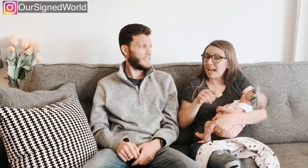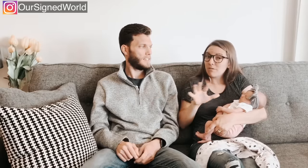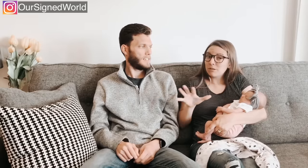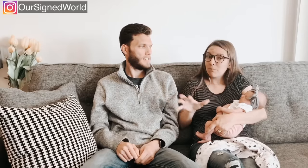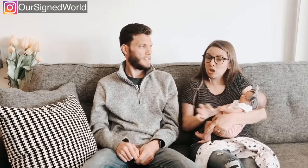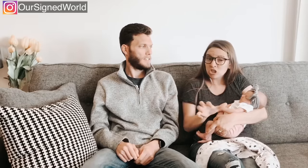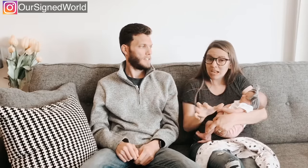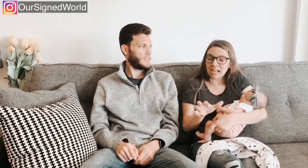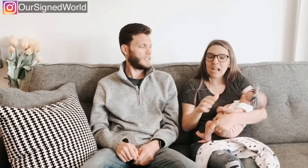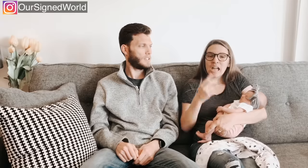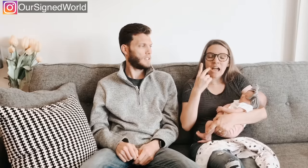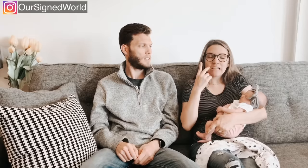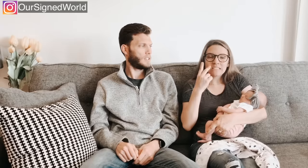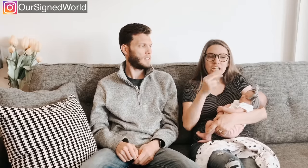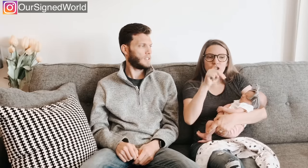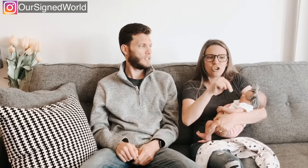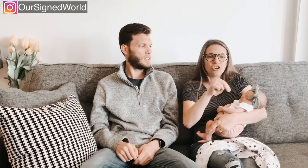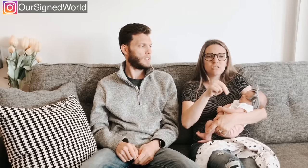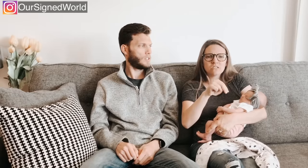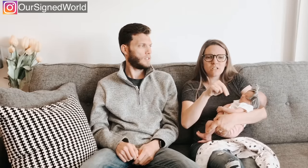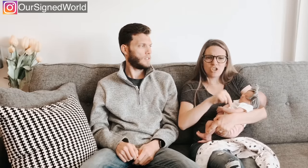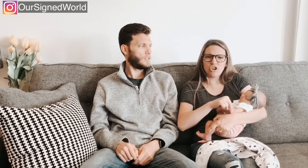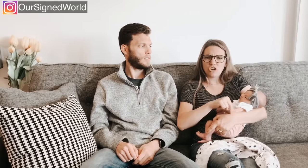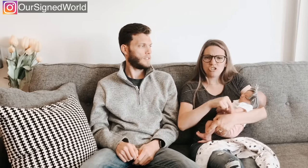Oh as I was pushing I see the nurse,